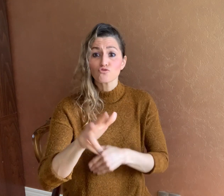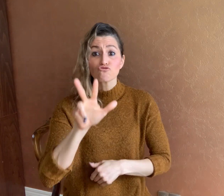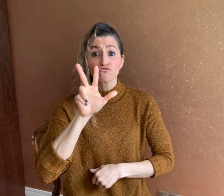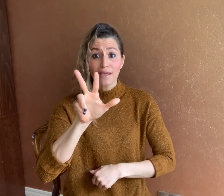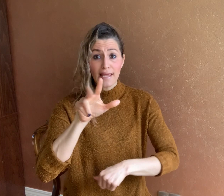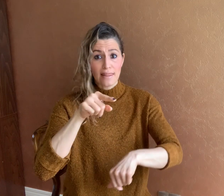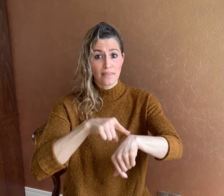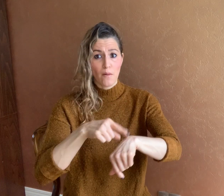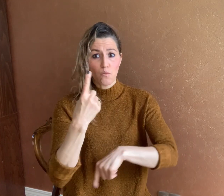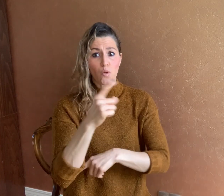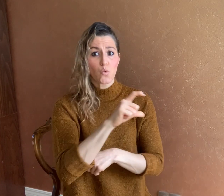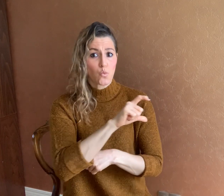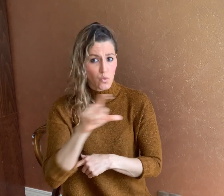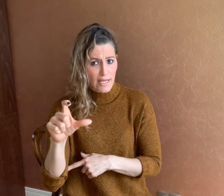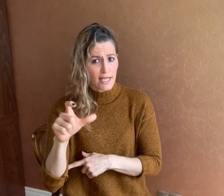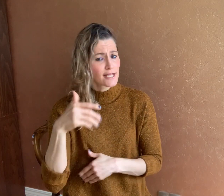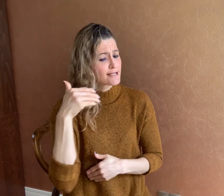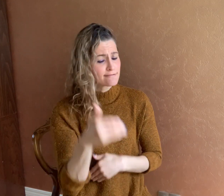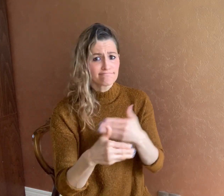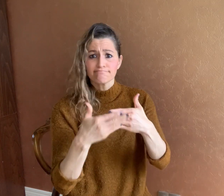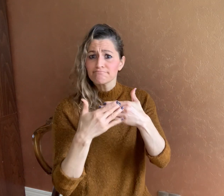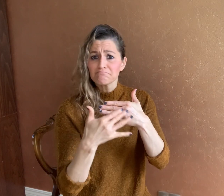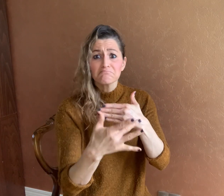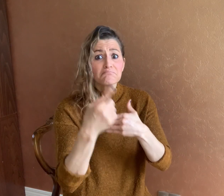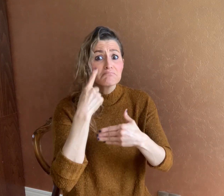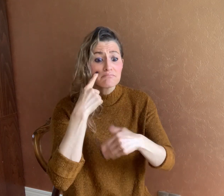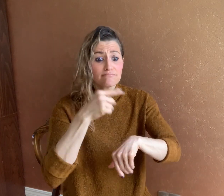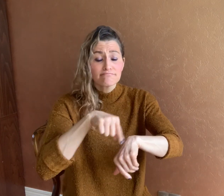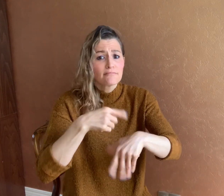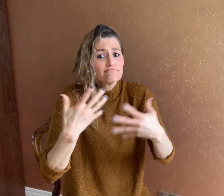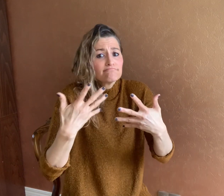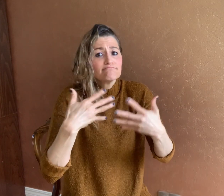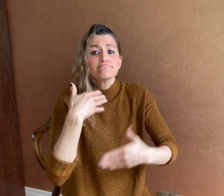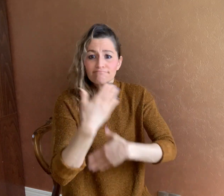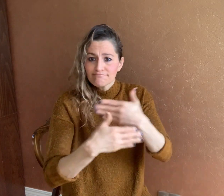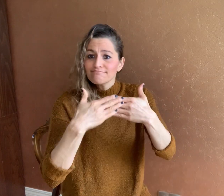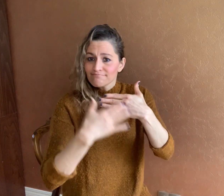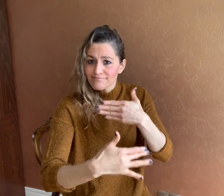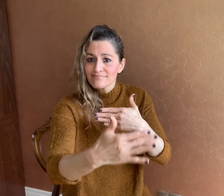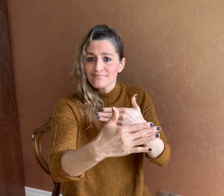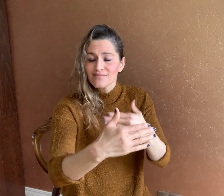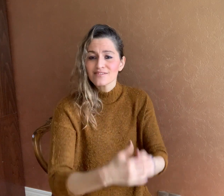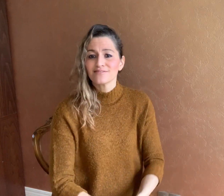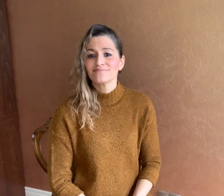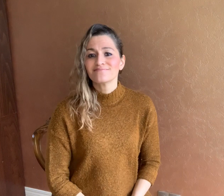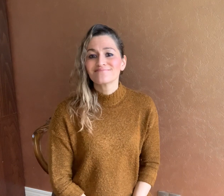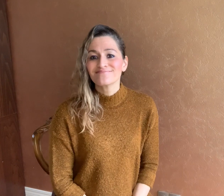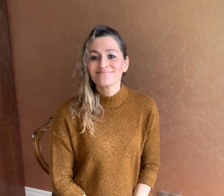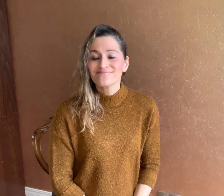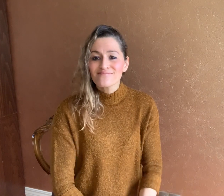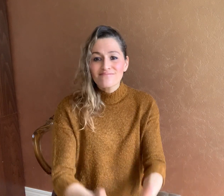three times a week for as long as needed.